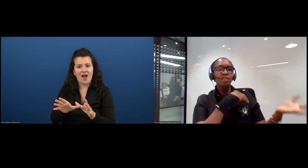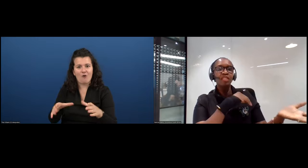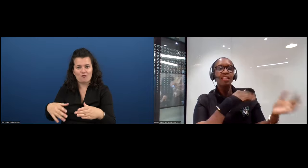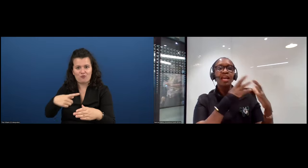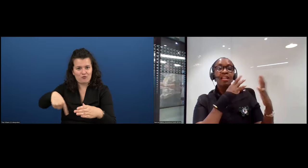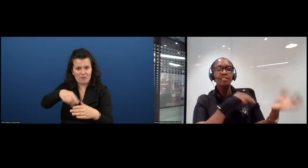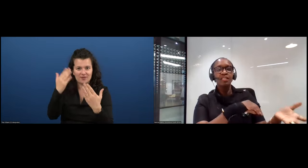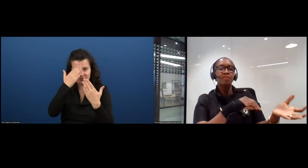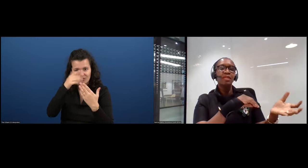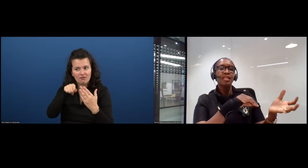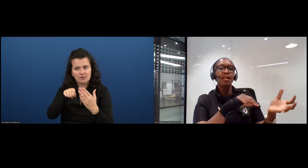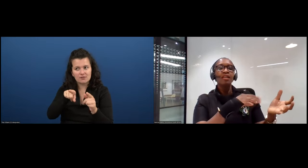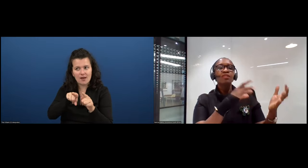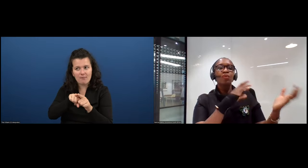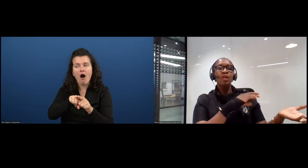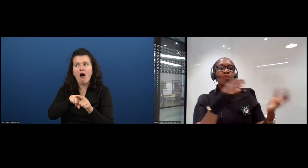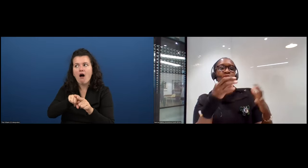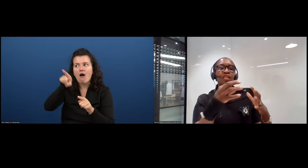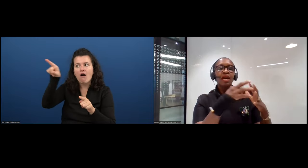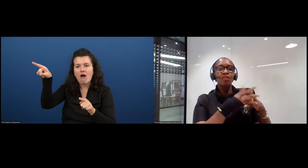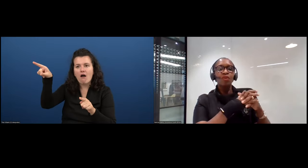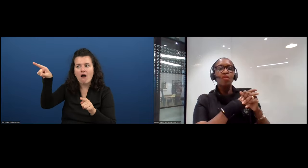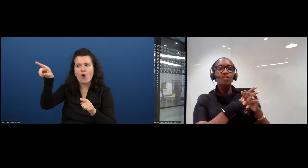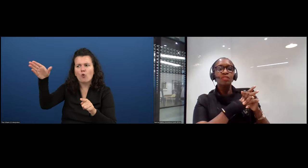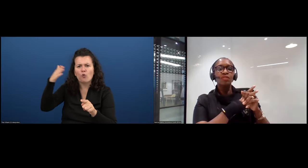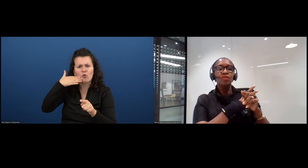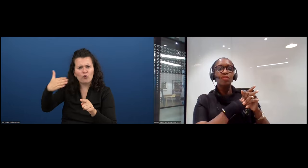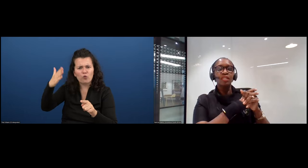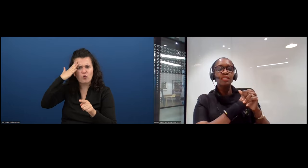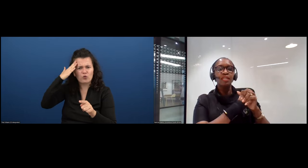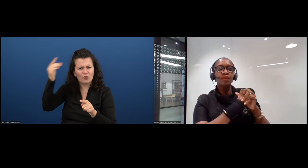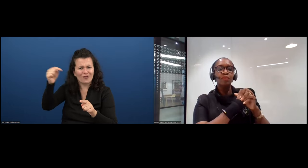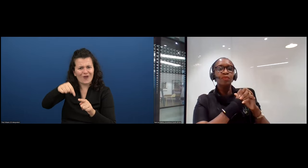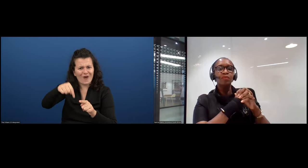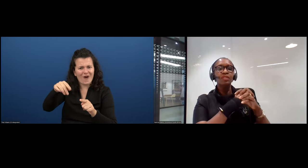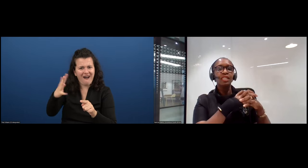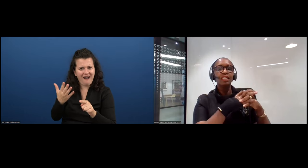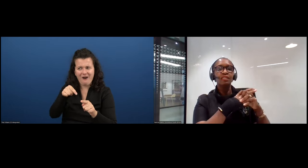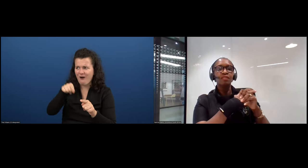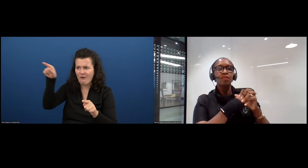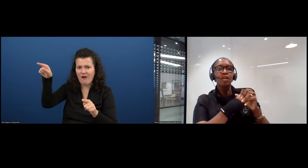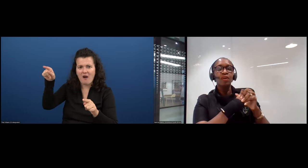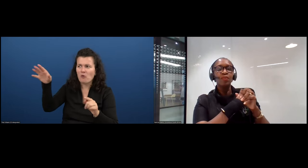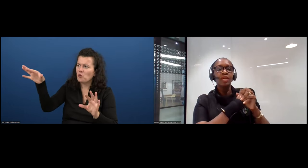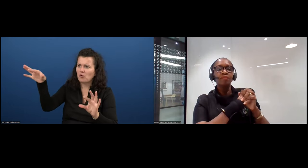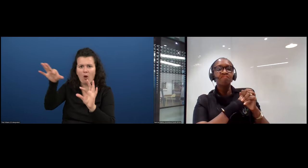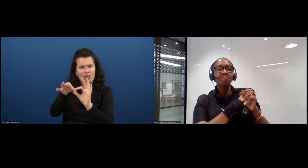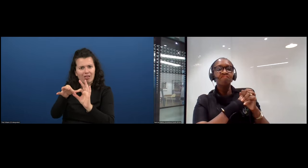been they understand it better. 14:37:29 So working with the current cohorts you know on this journey will will take it to you know a long way.